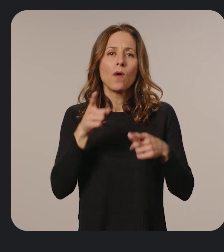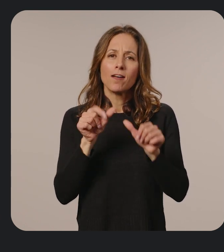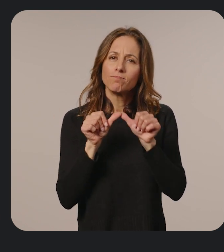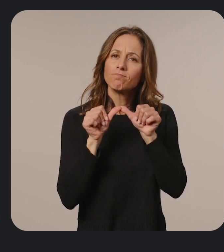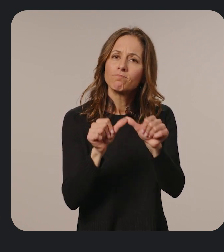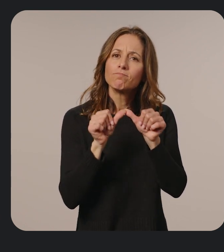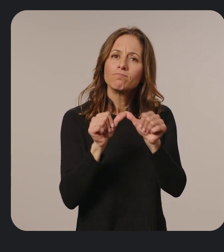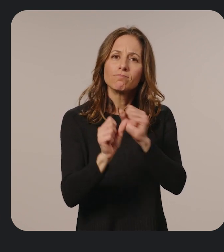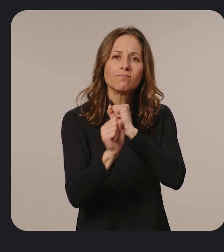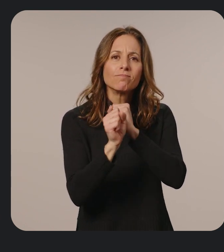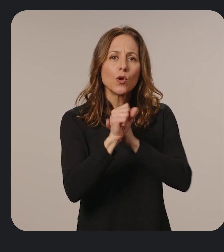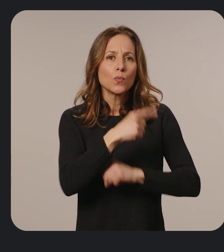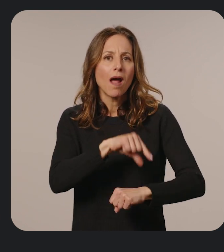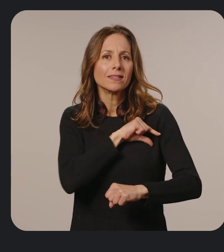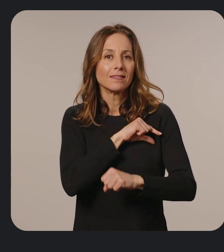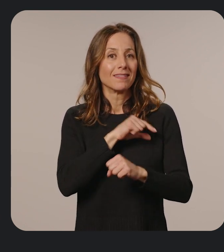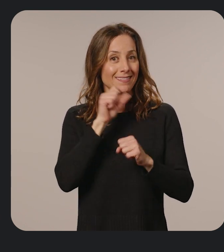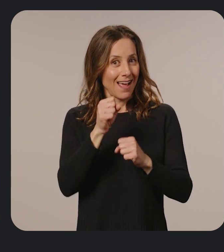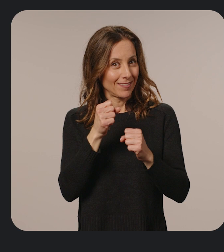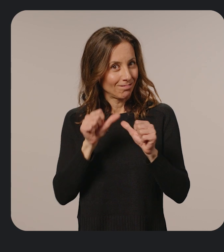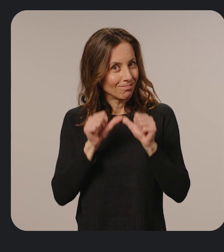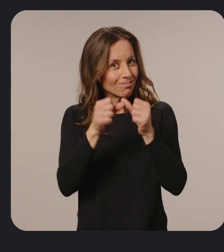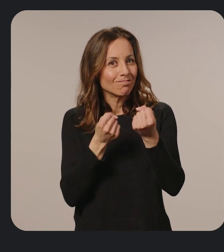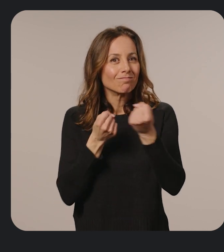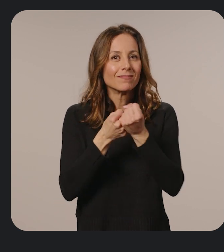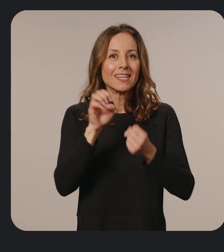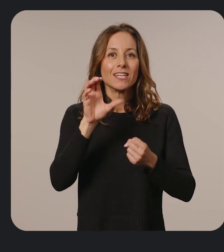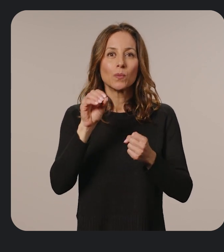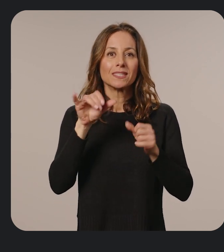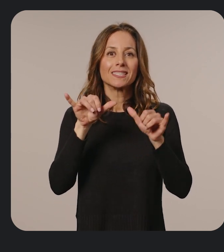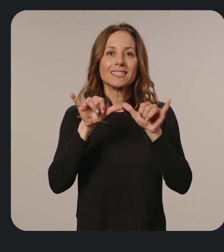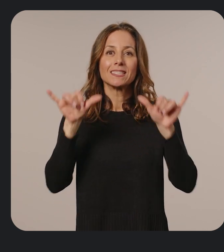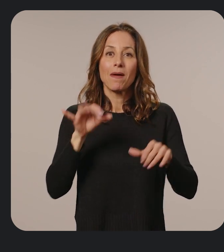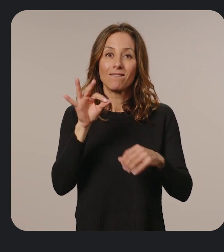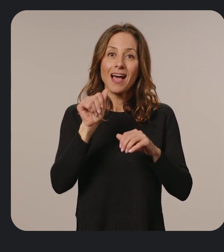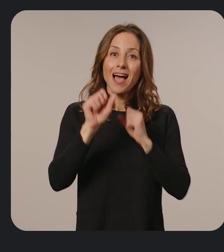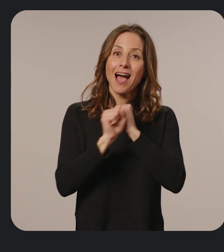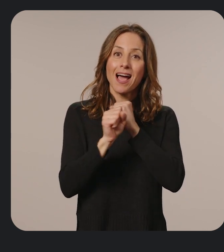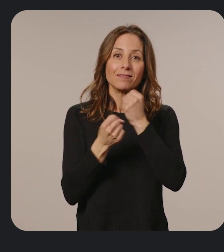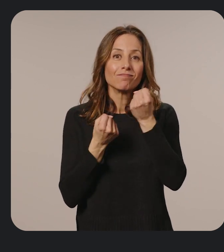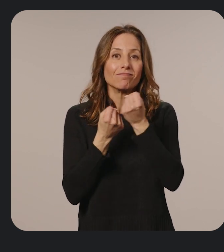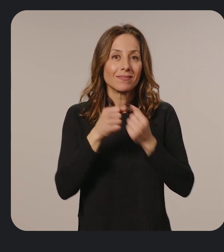on mobile devices while maintaining advertising quality, which can continue to support a thriving ecosystem